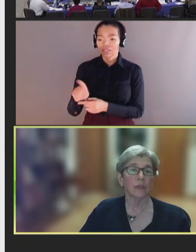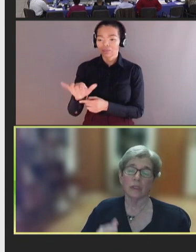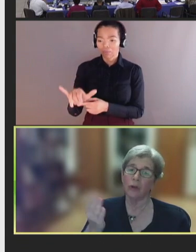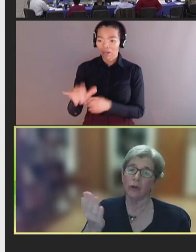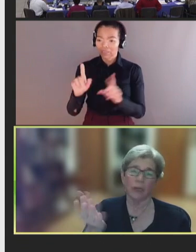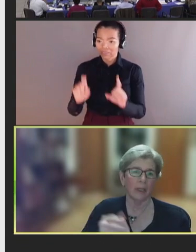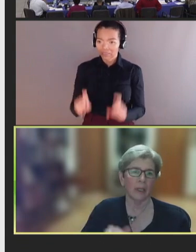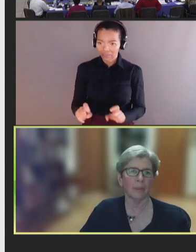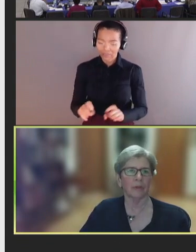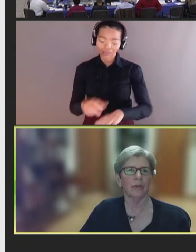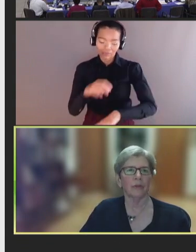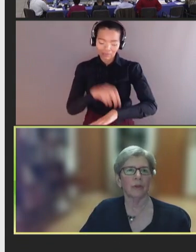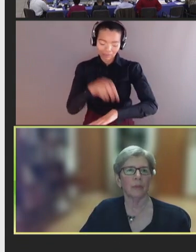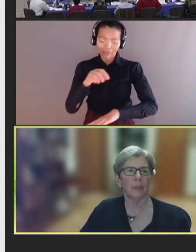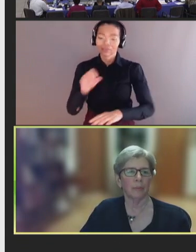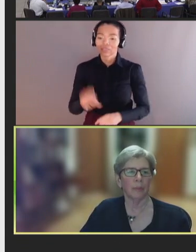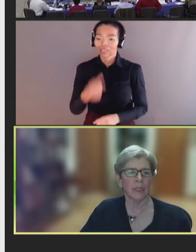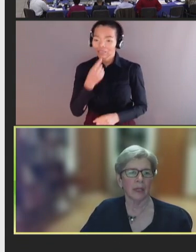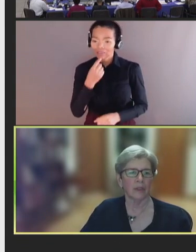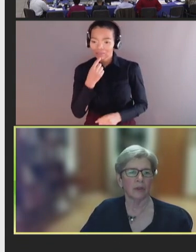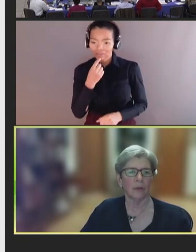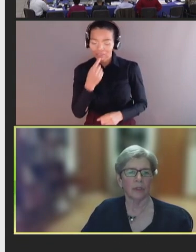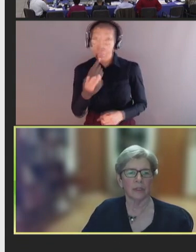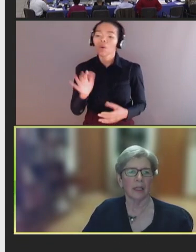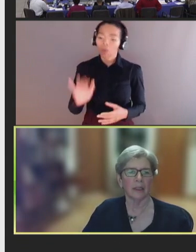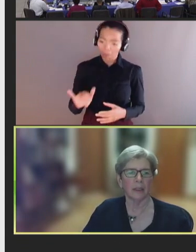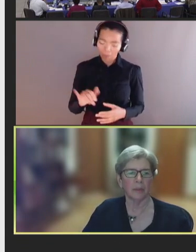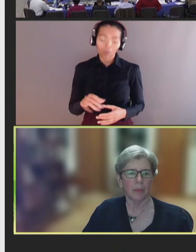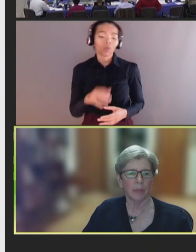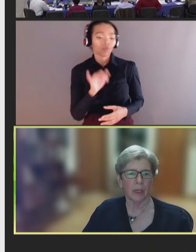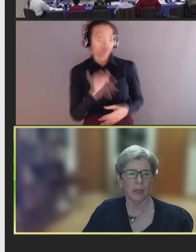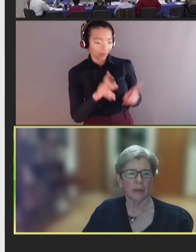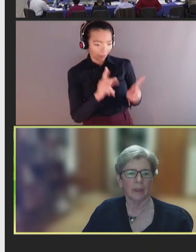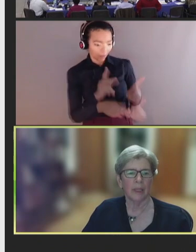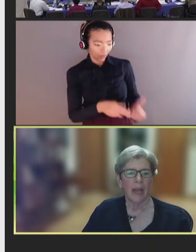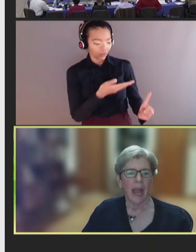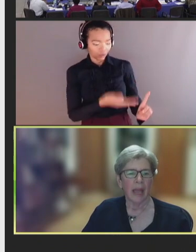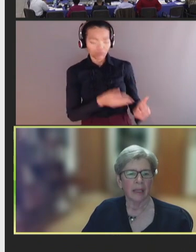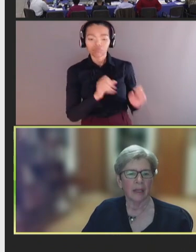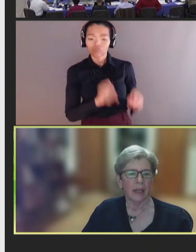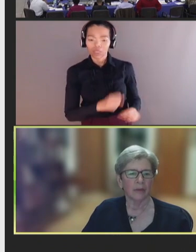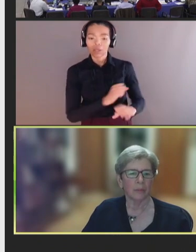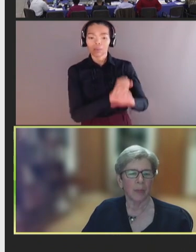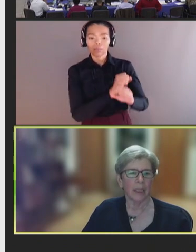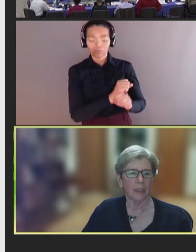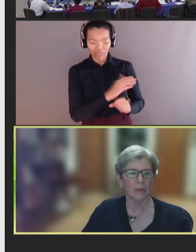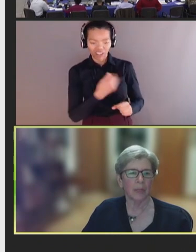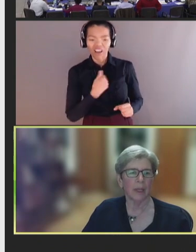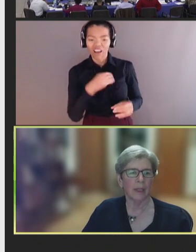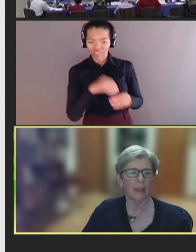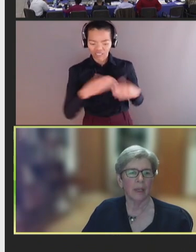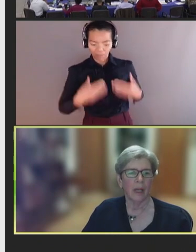say, "Okay, that person's going to be protected or is likely to be protected." And as Mike explained,